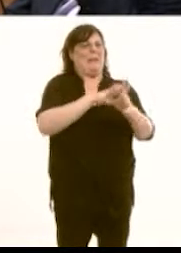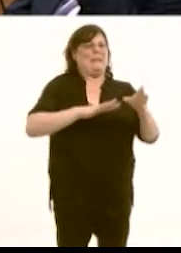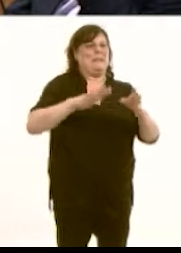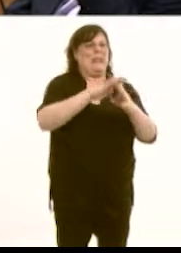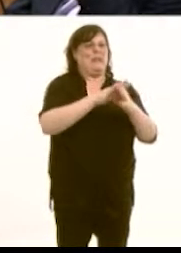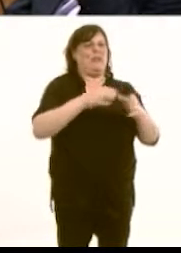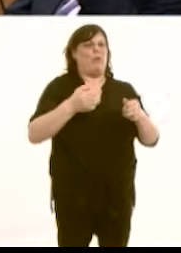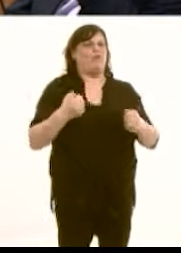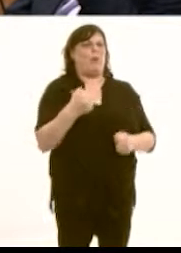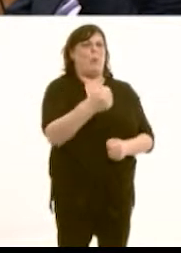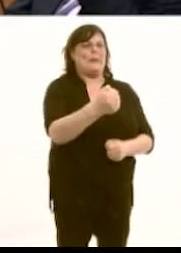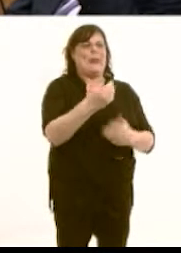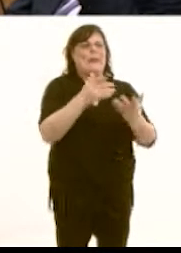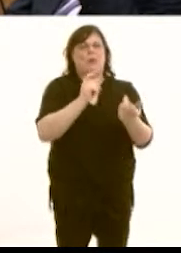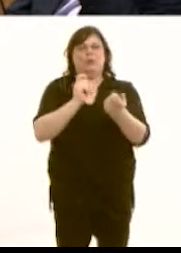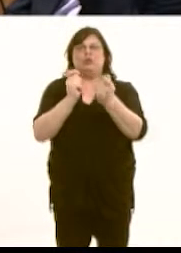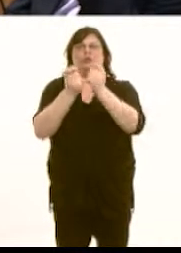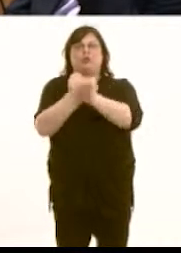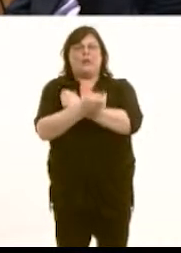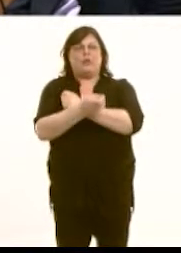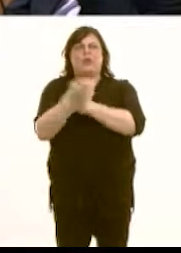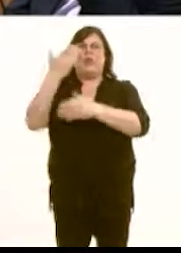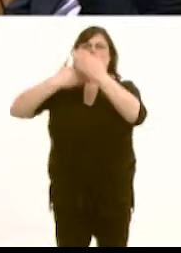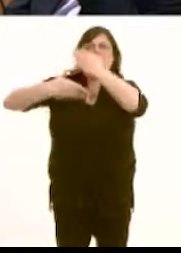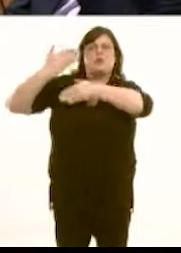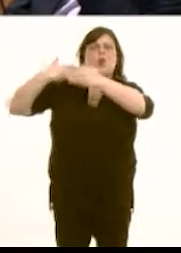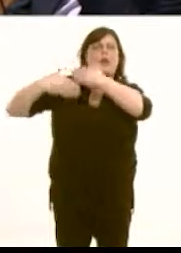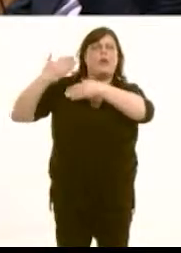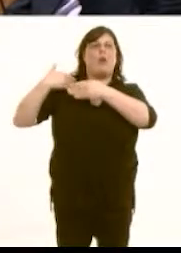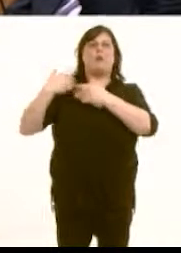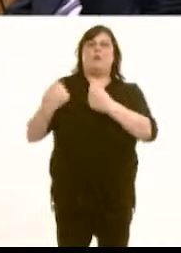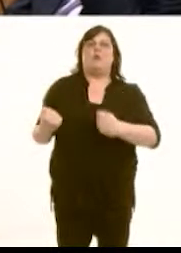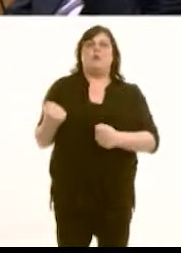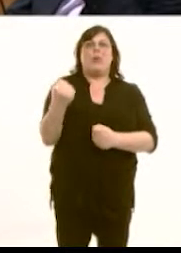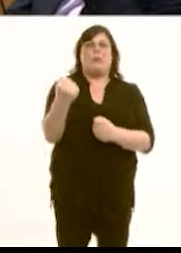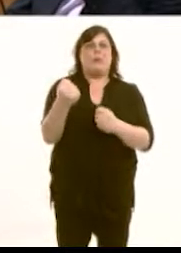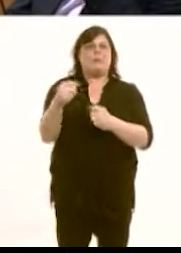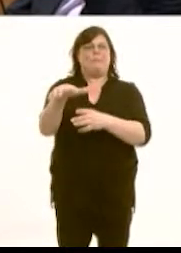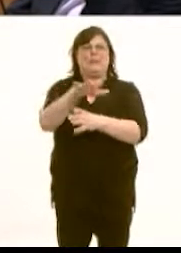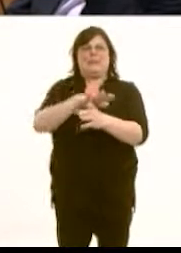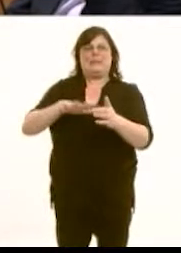now itís the Highways Agency Historical Railways Estate. Thatís why theyíre involved.